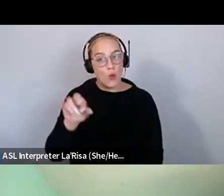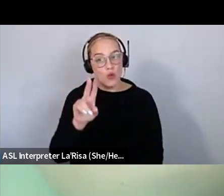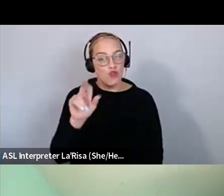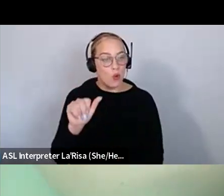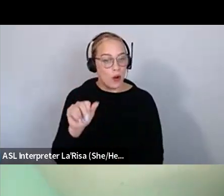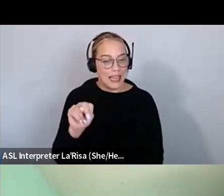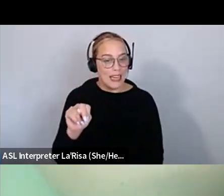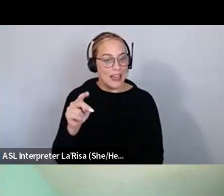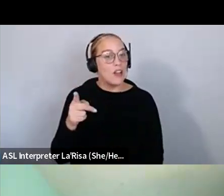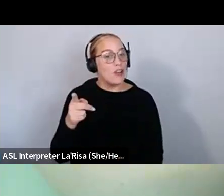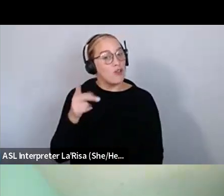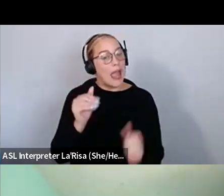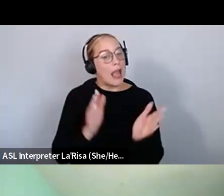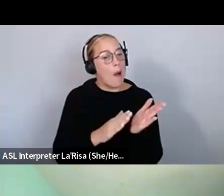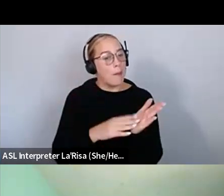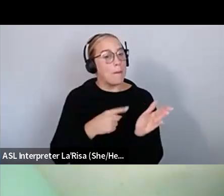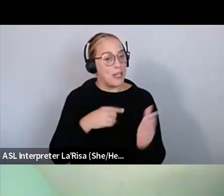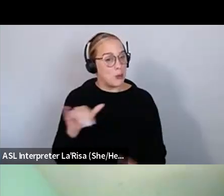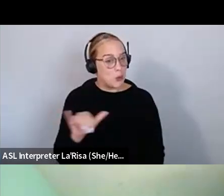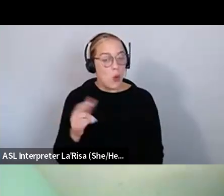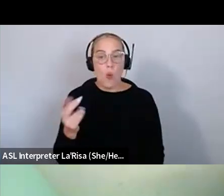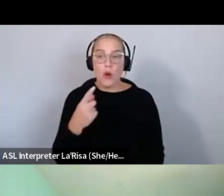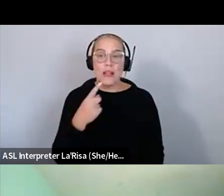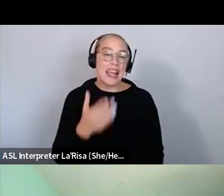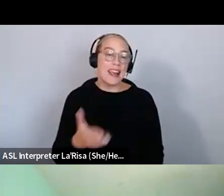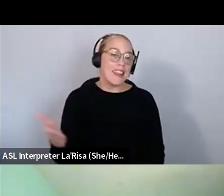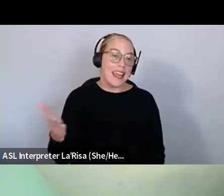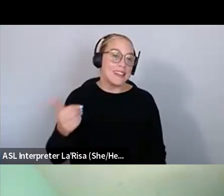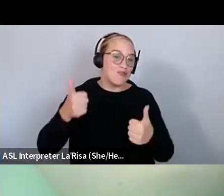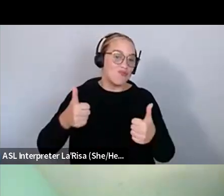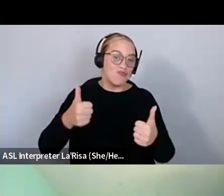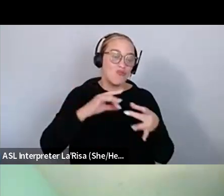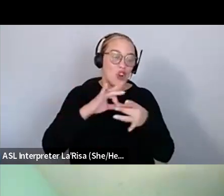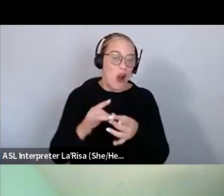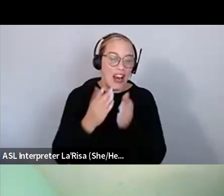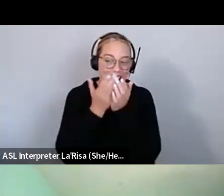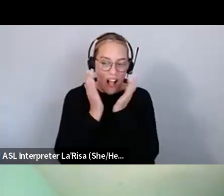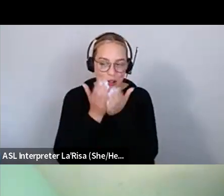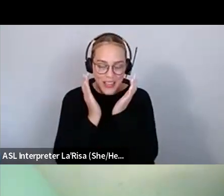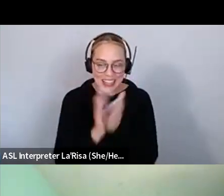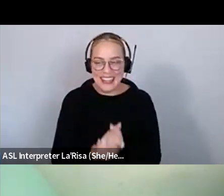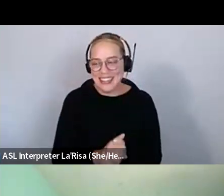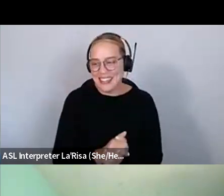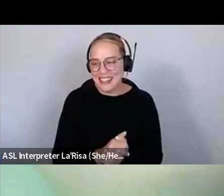Jordan, I like compliments. I take them all the time.